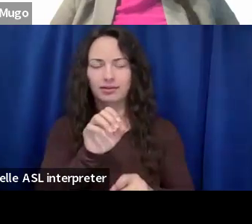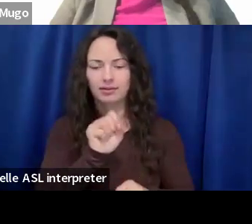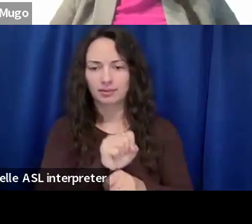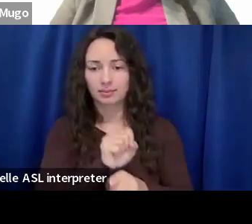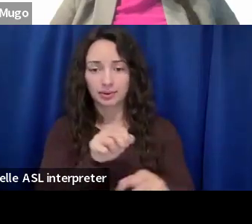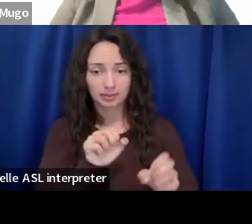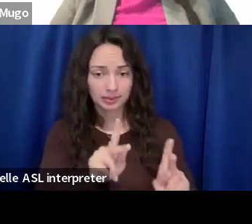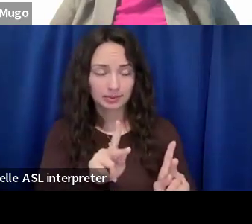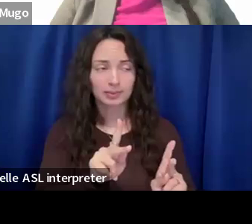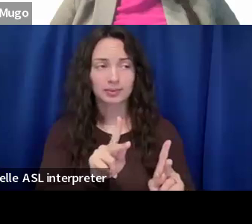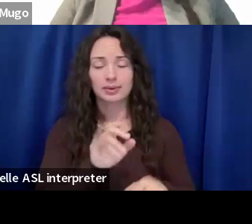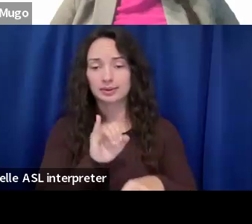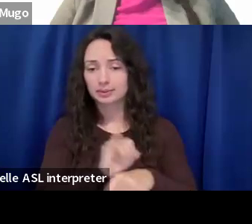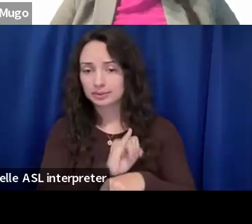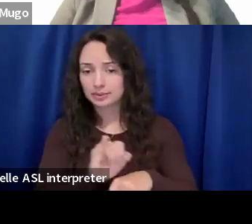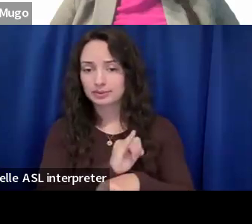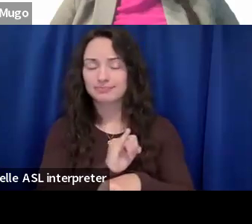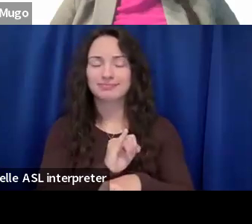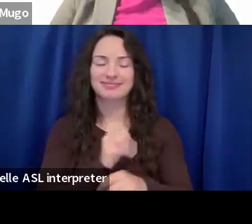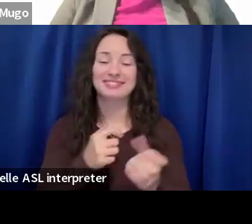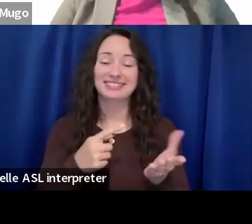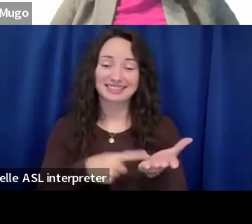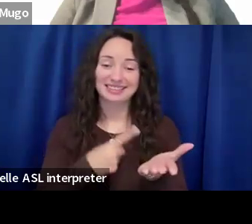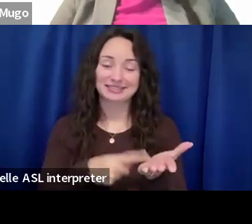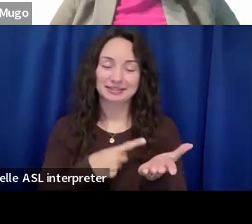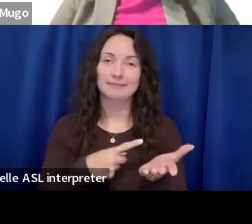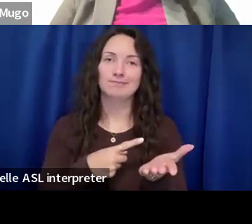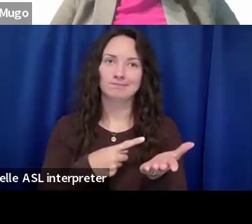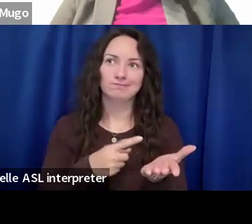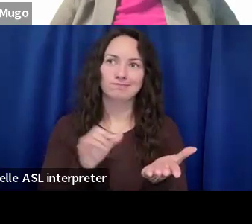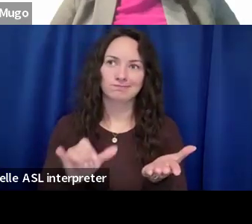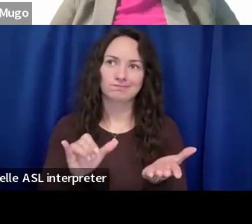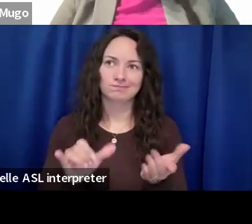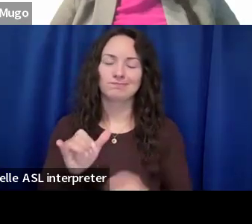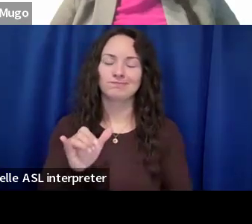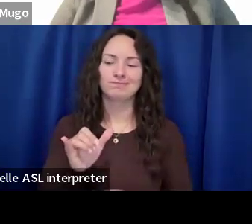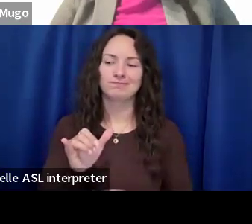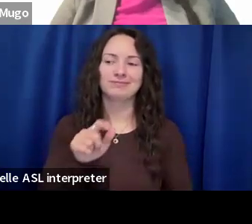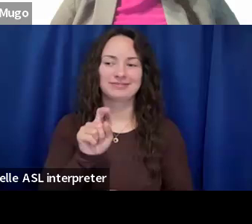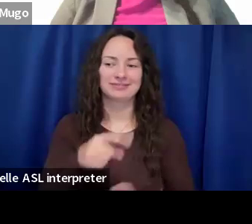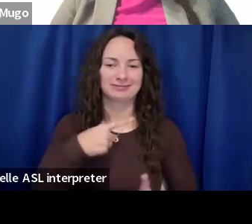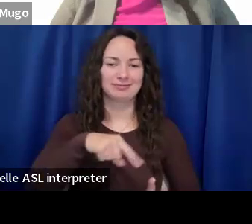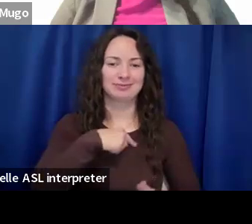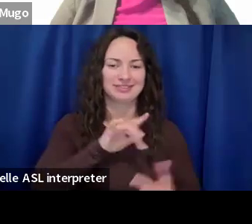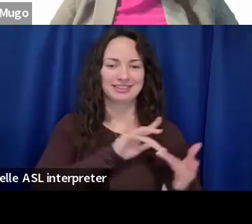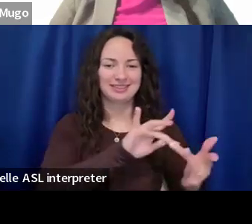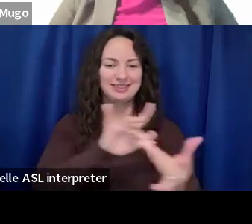And sometimes I think we forget that we need to network too, and sometimes it is helpful